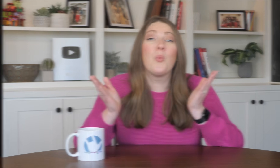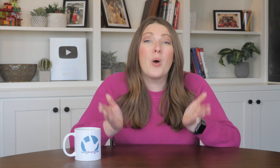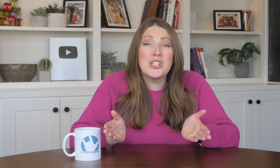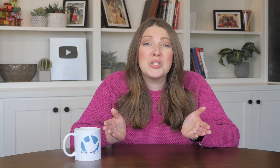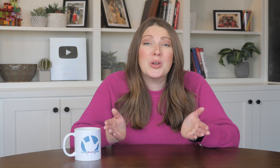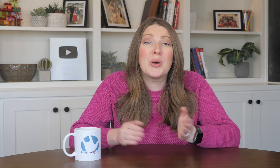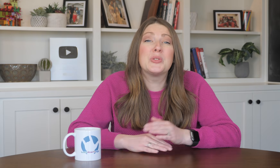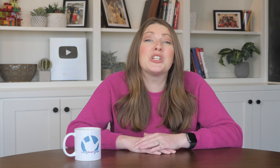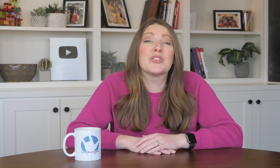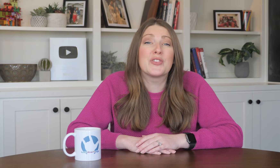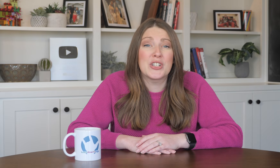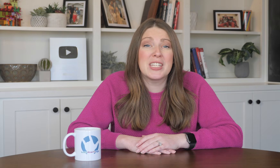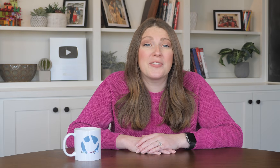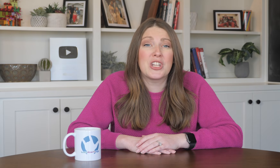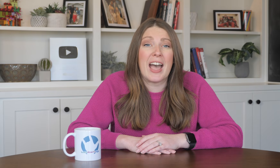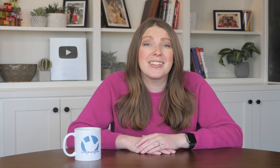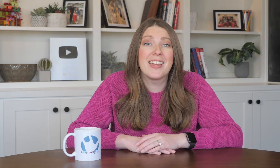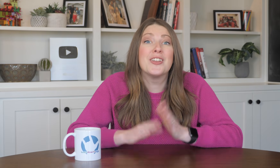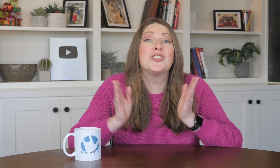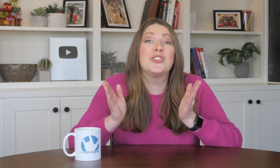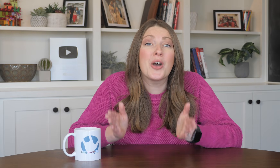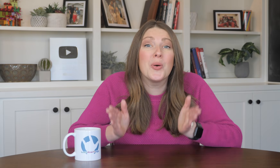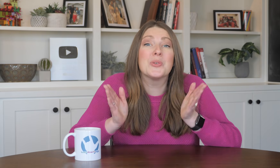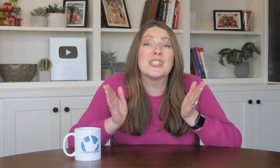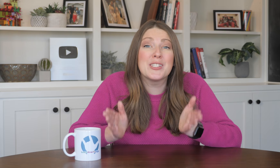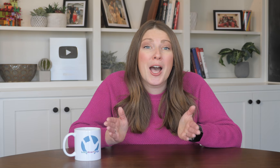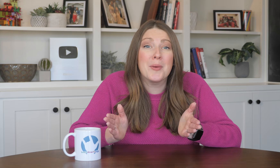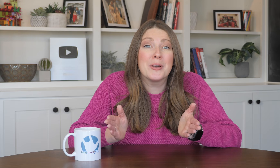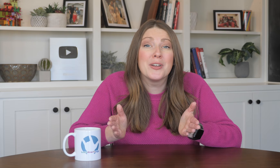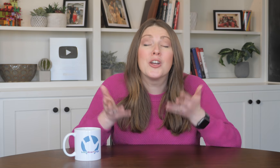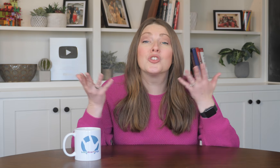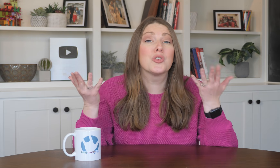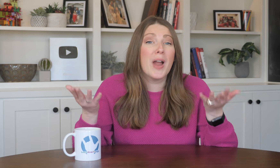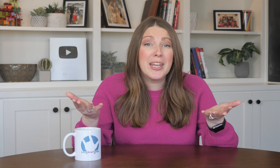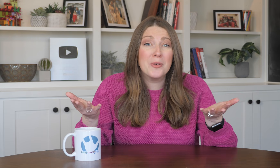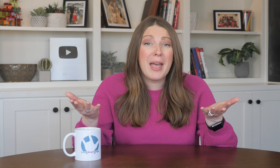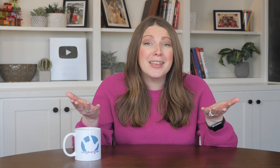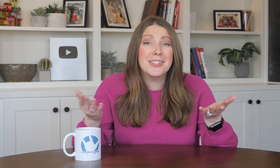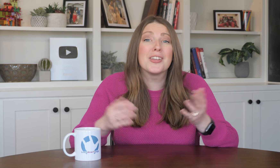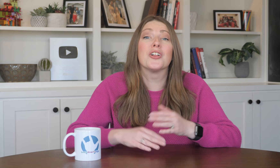Once you go to your first deaf chat, don't stop. Try your best.